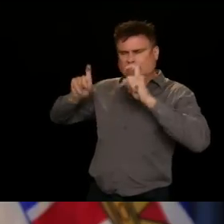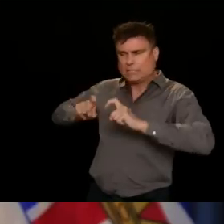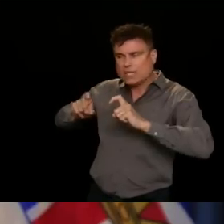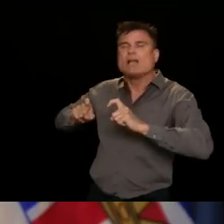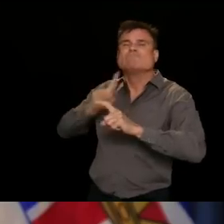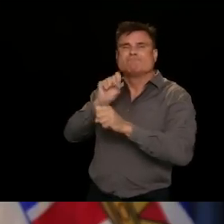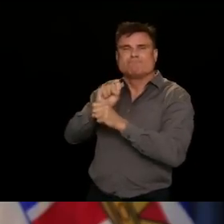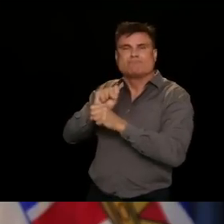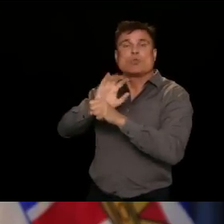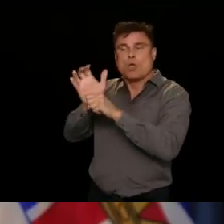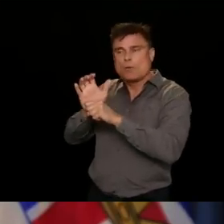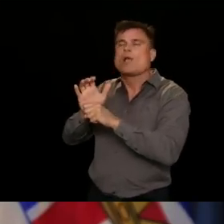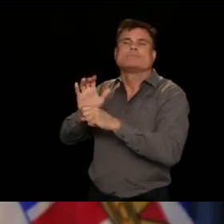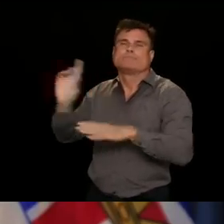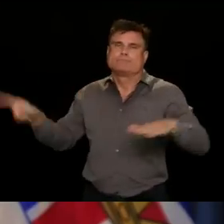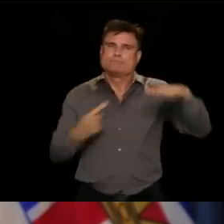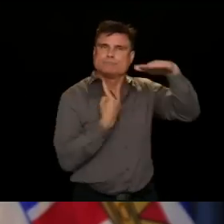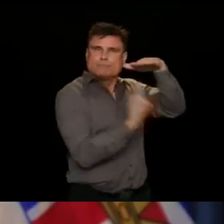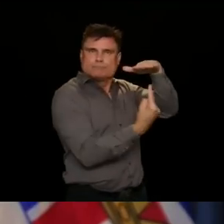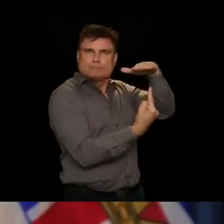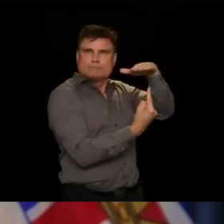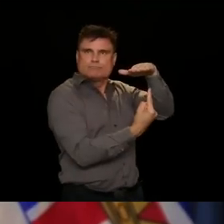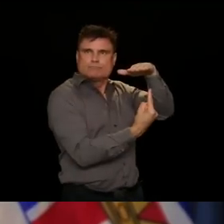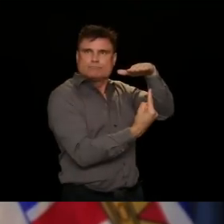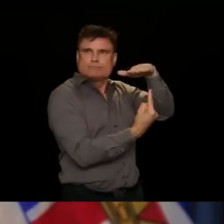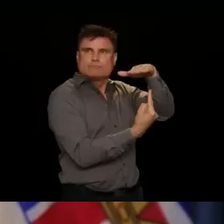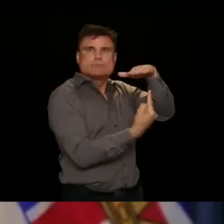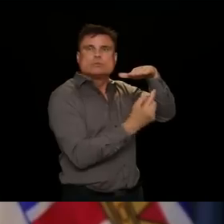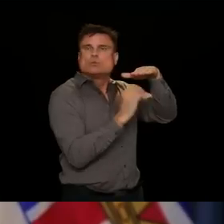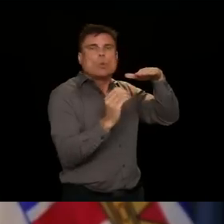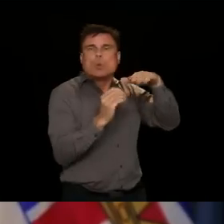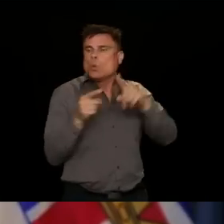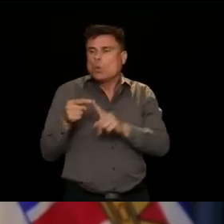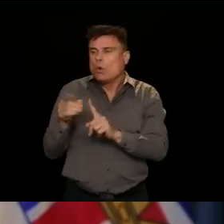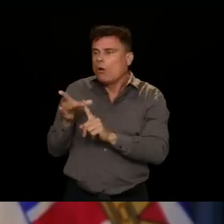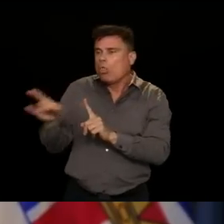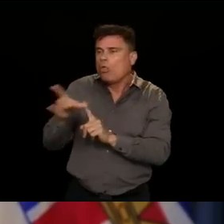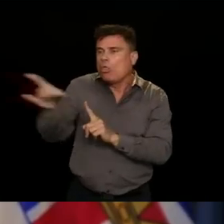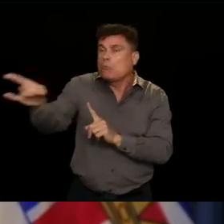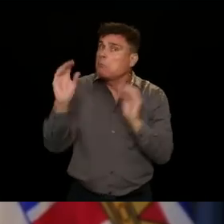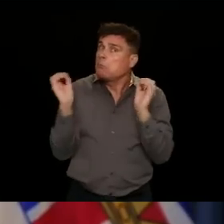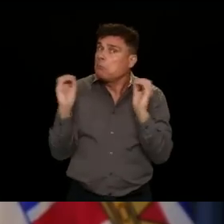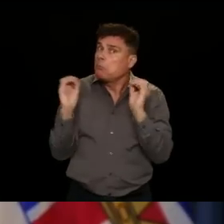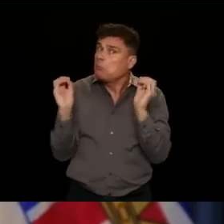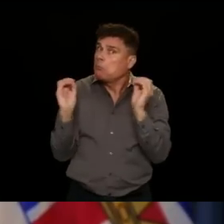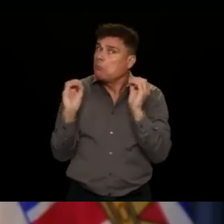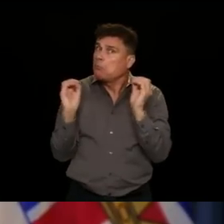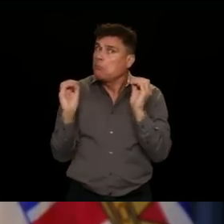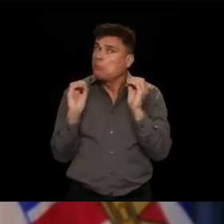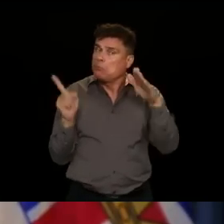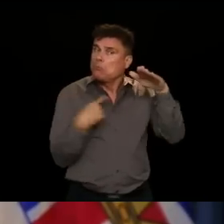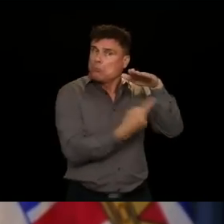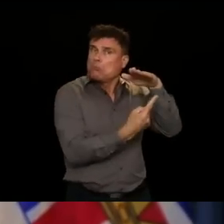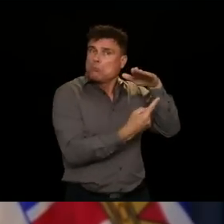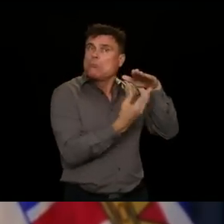others. We need to continue to be sure to monitor carefully and make sure people get tested routinely as needed.